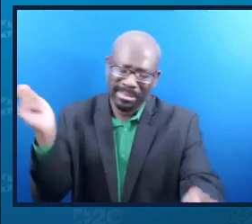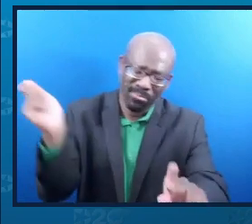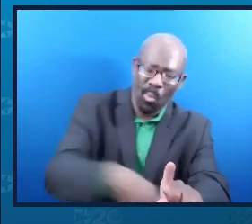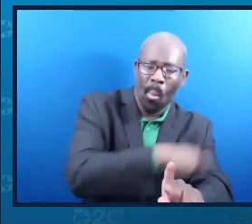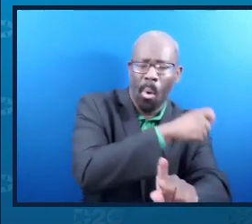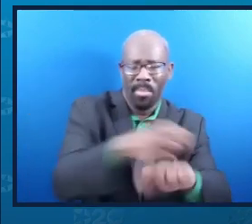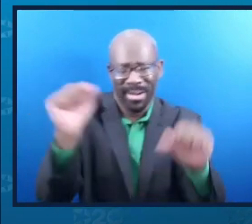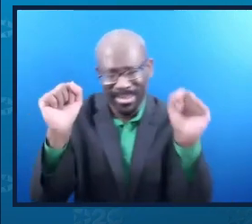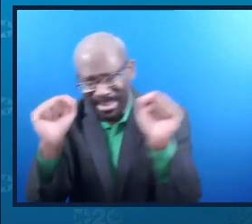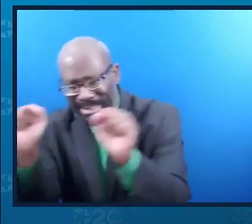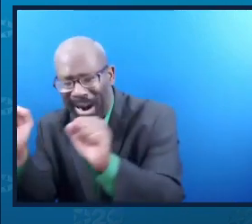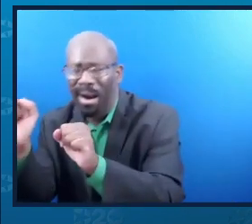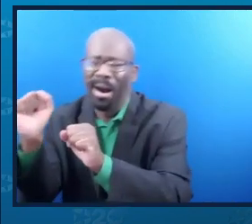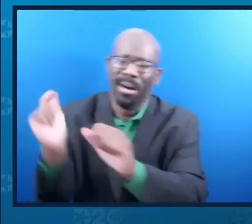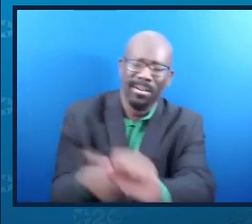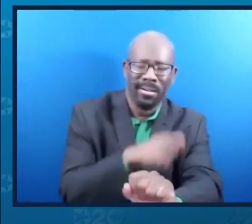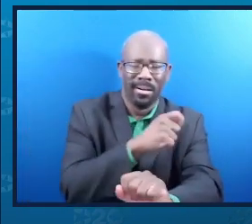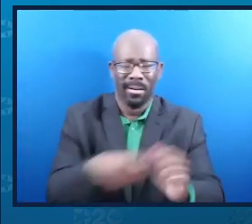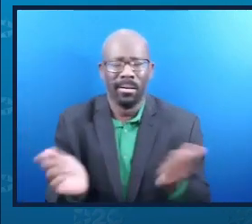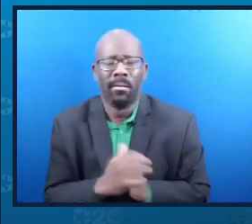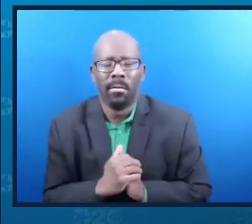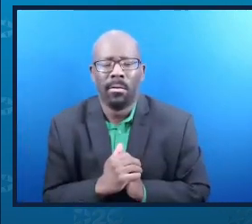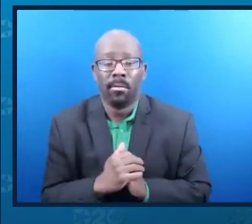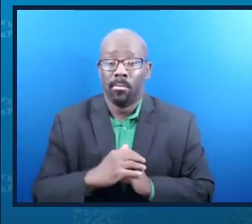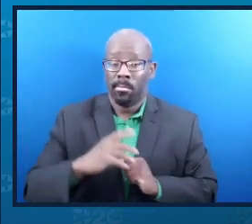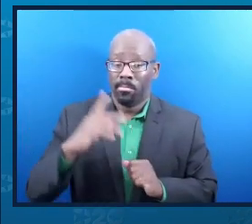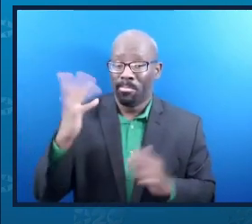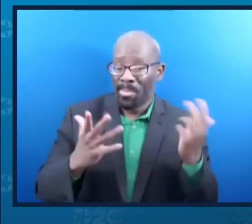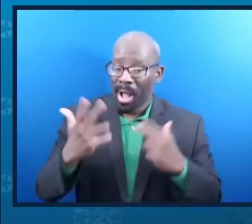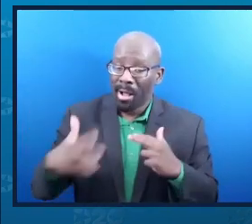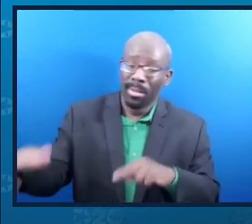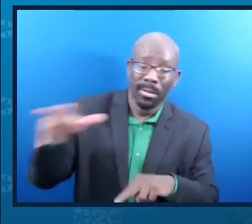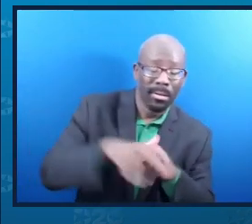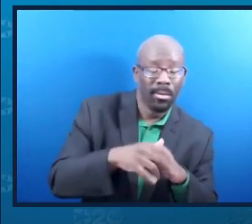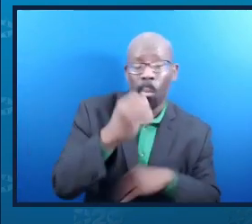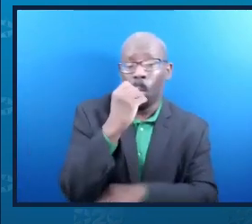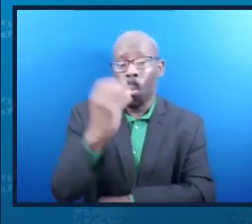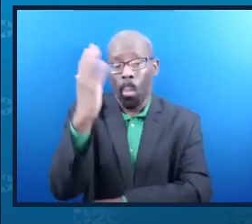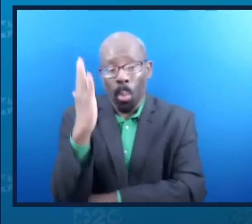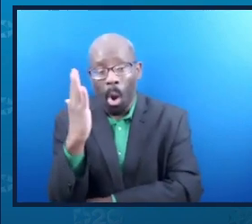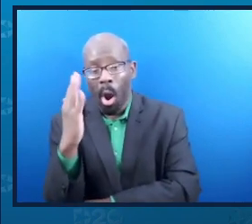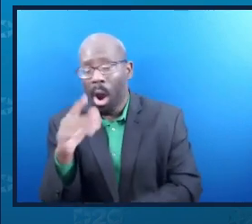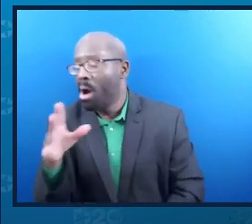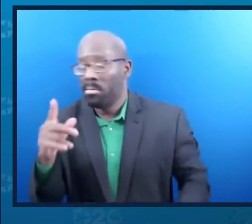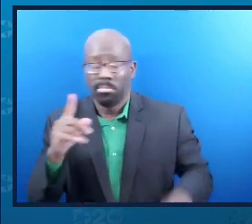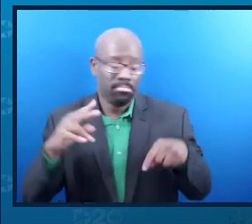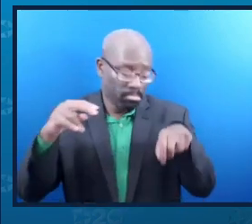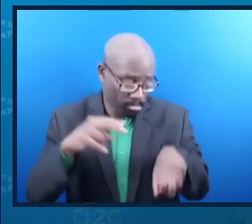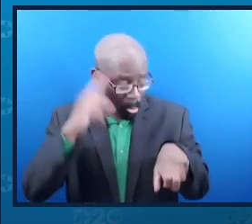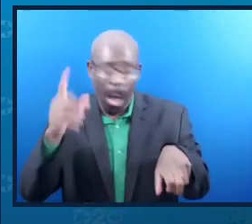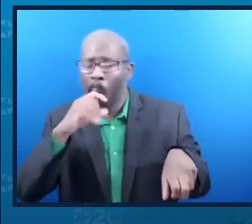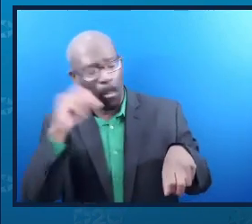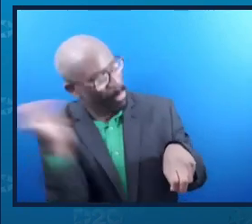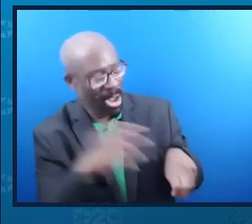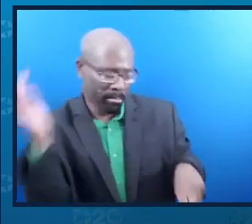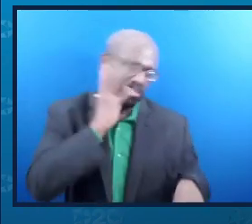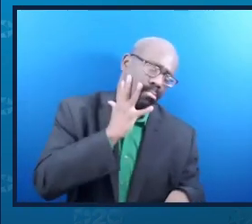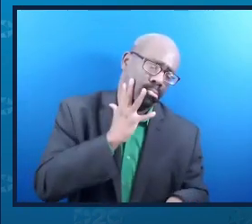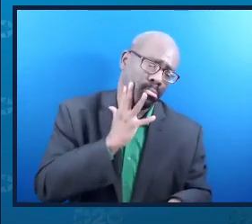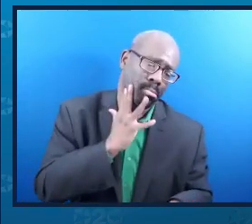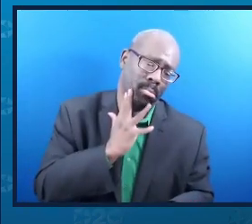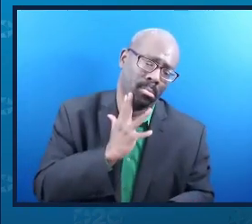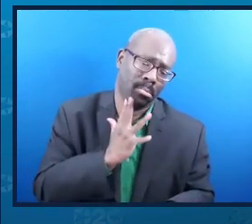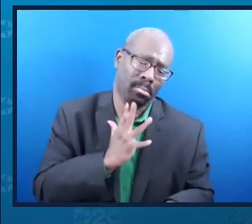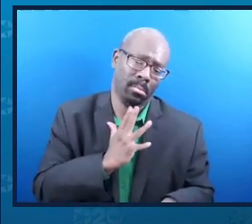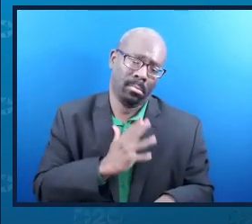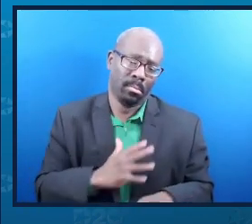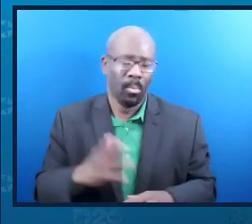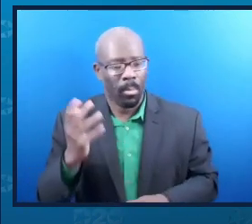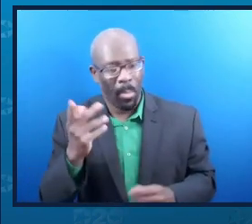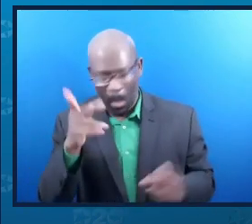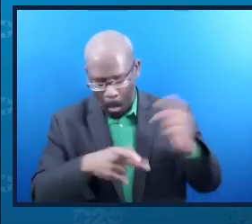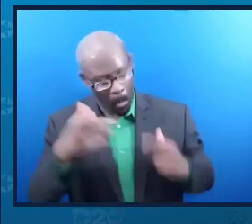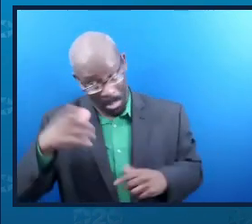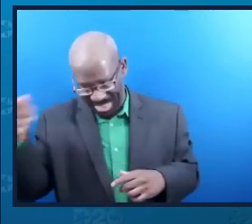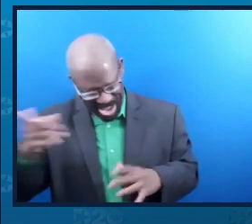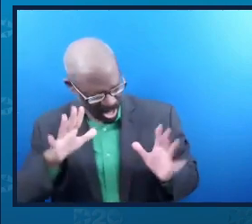TRYING TO SIT AT LUNCH COUNTERS,